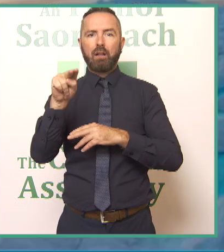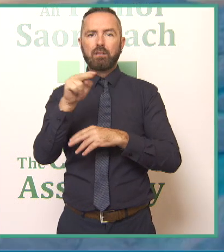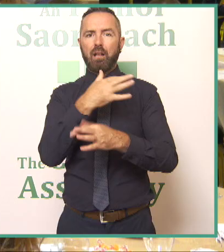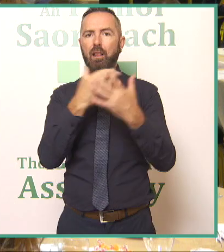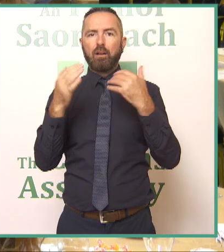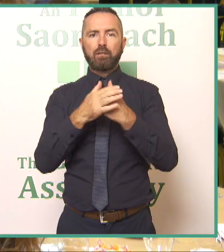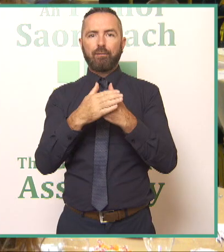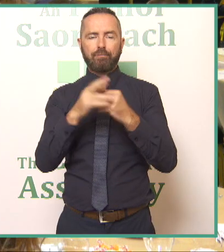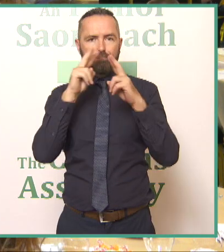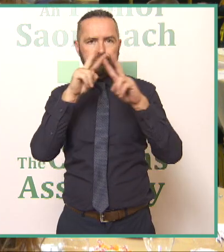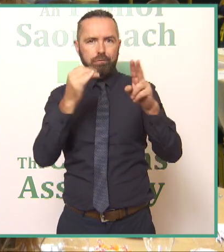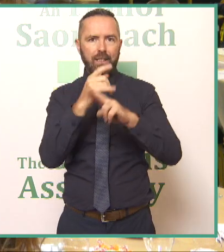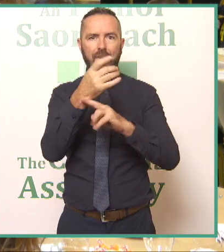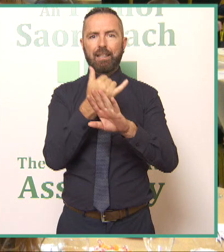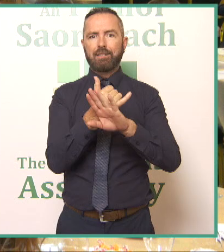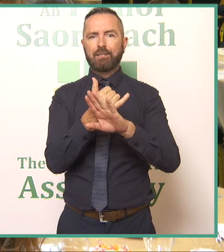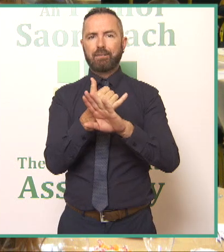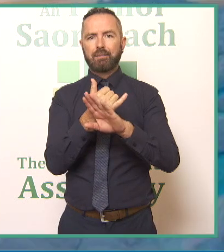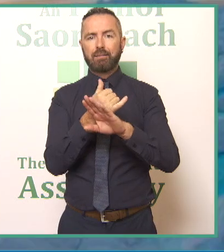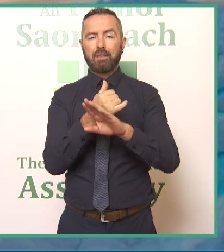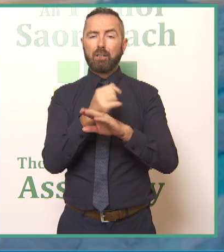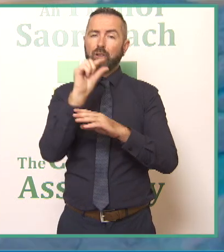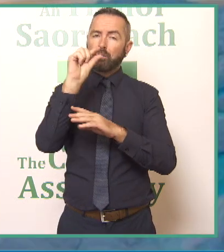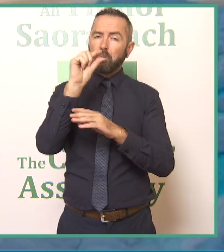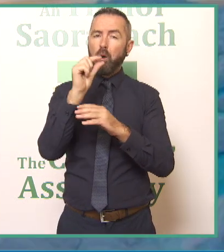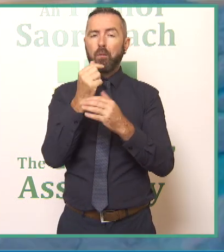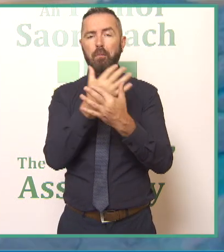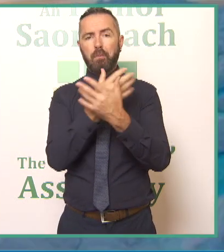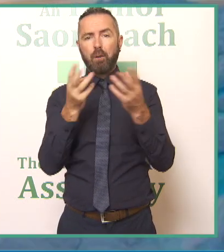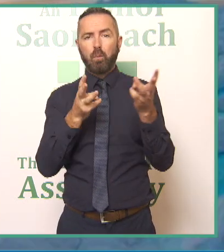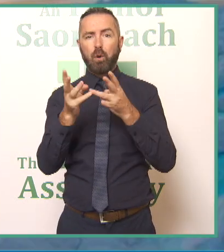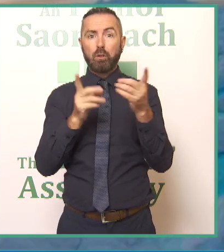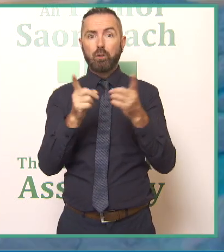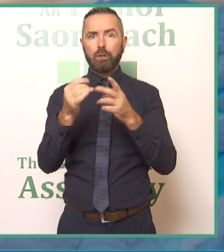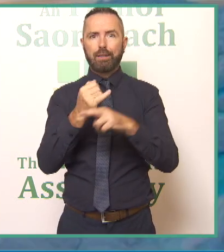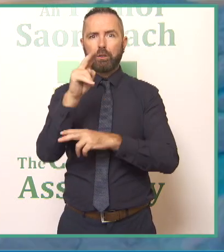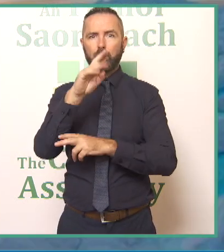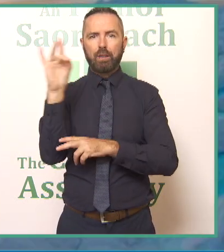into that yet aside from a little work that's been done in the UK which would suggest that